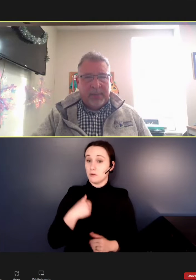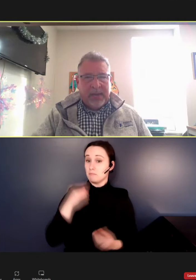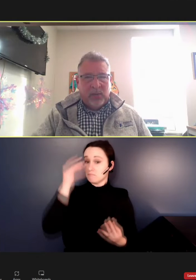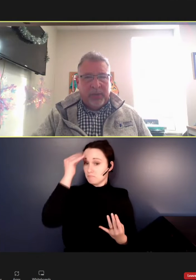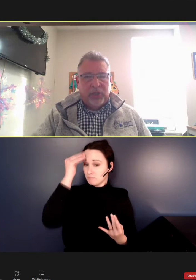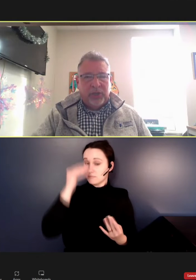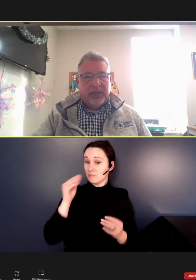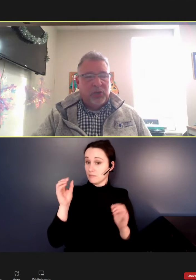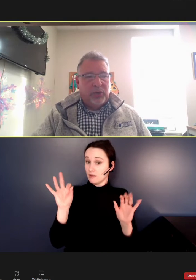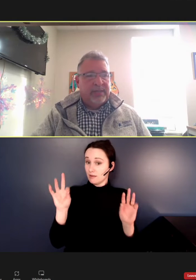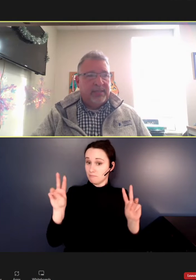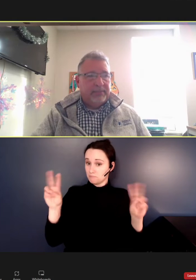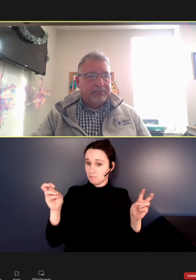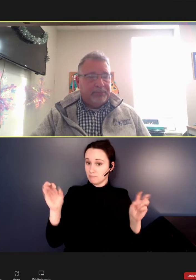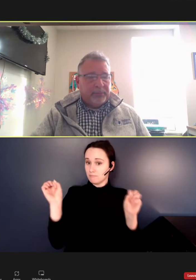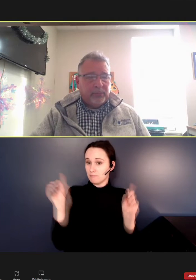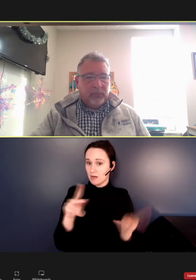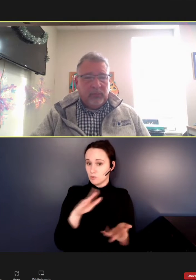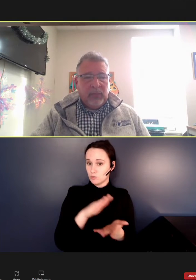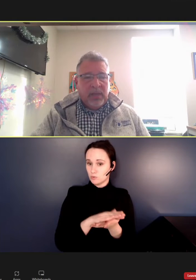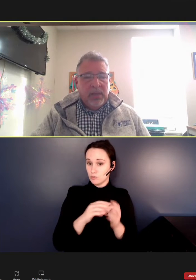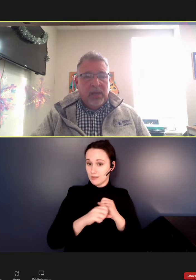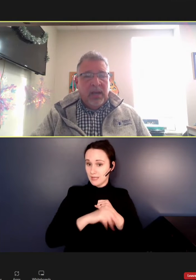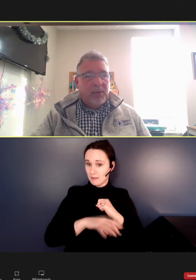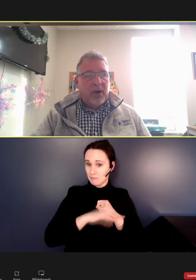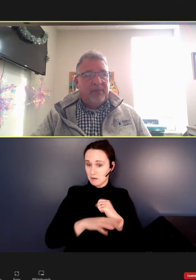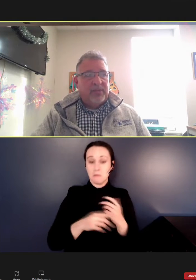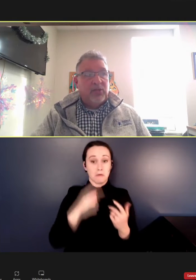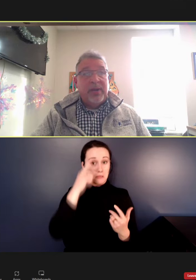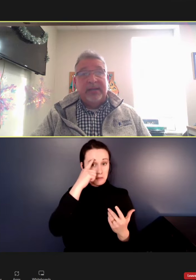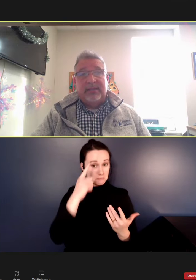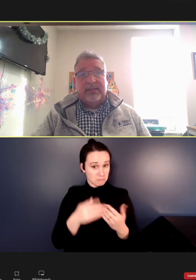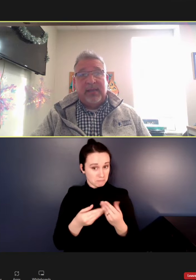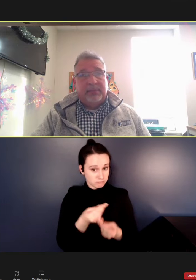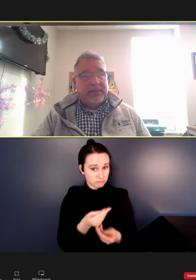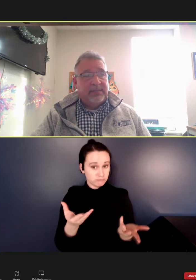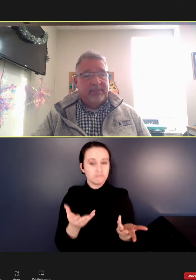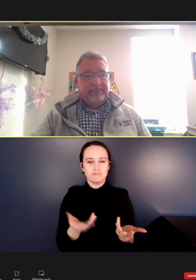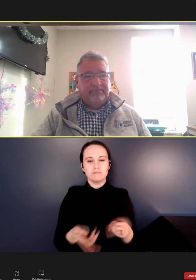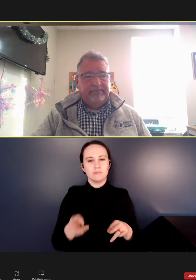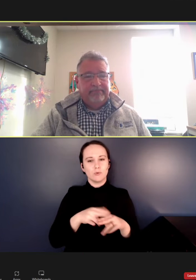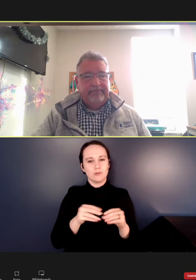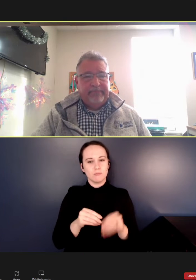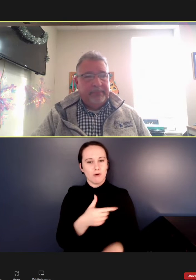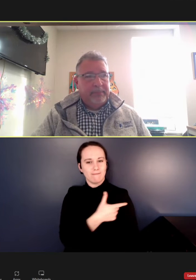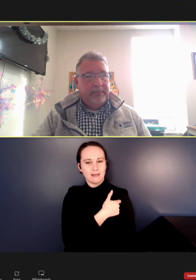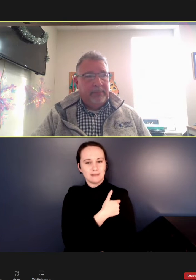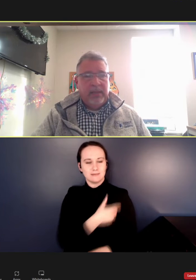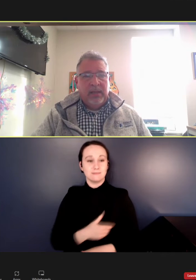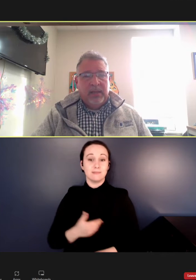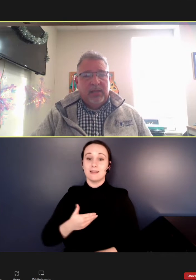campaign, we could increase our efforts. So, next slide, please.